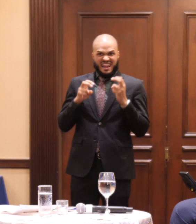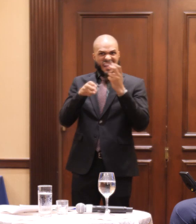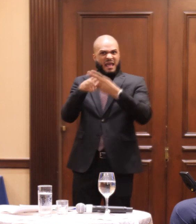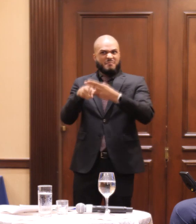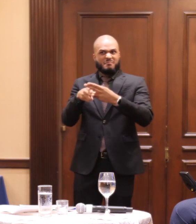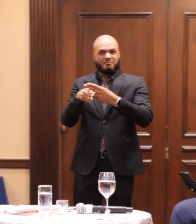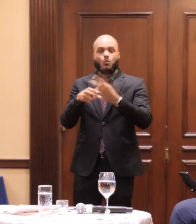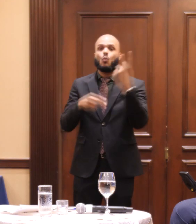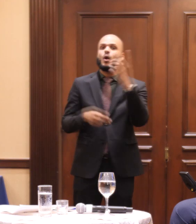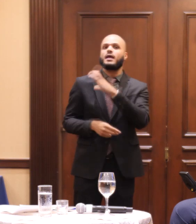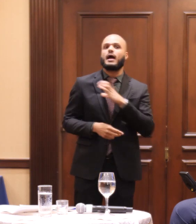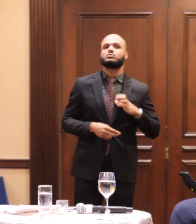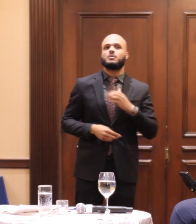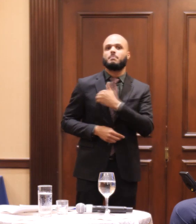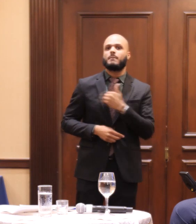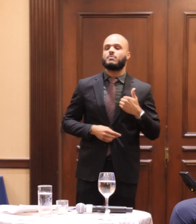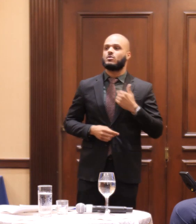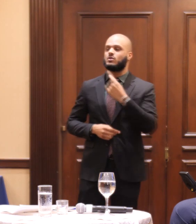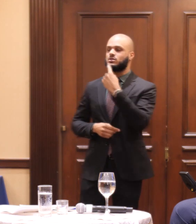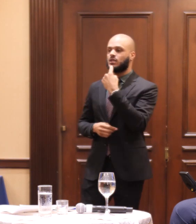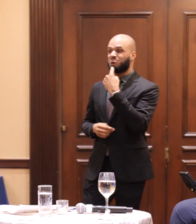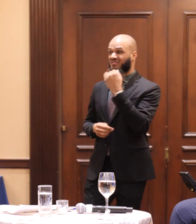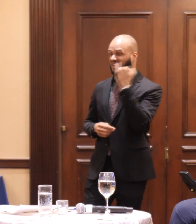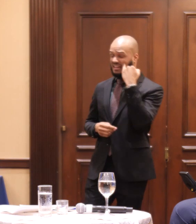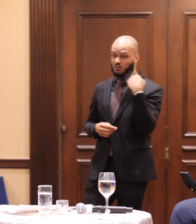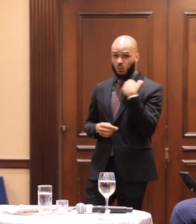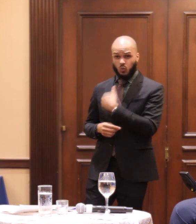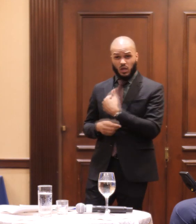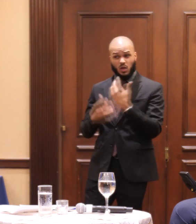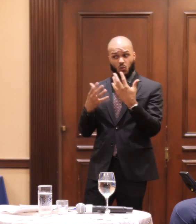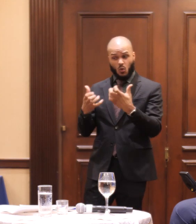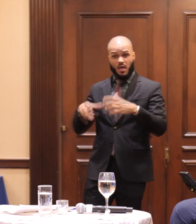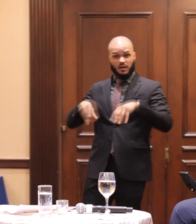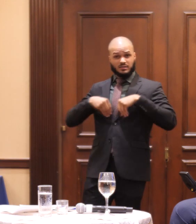Council members had said if we're going to do this recommendation, we ought to call it